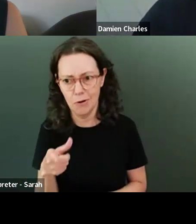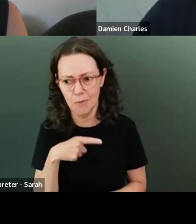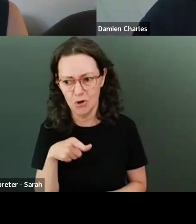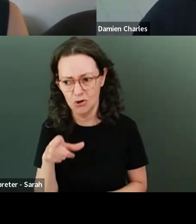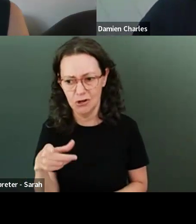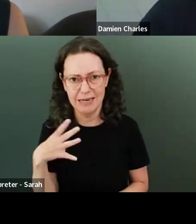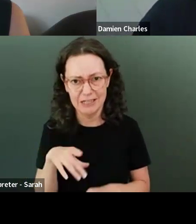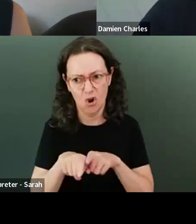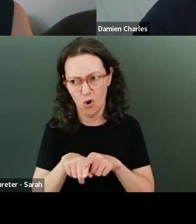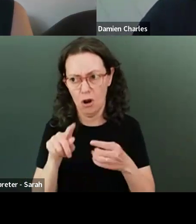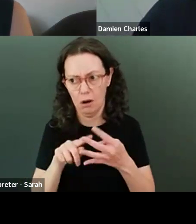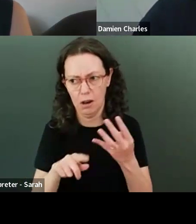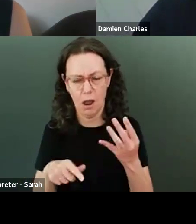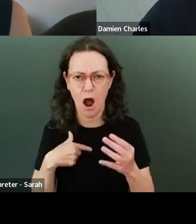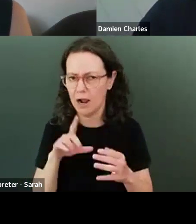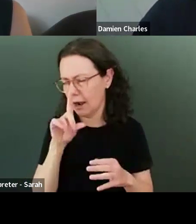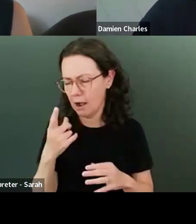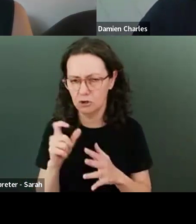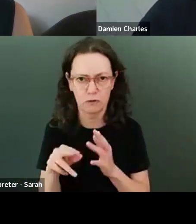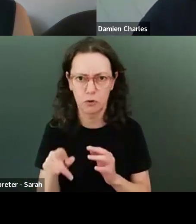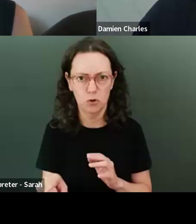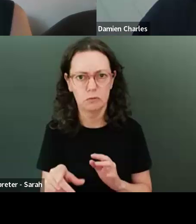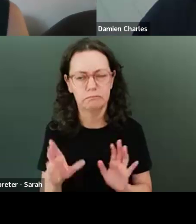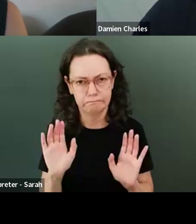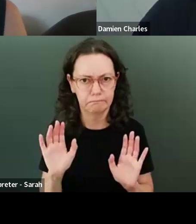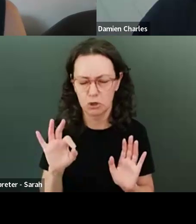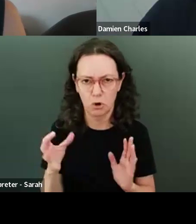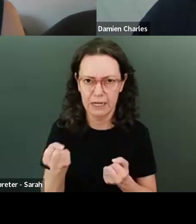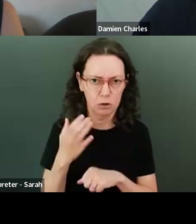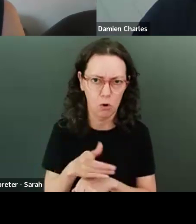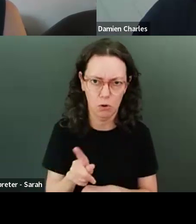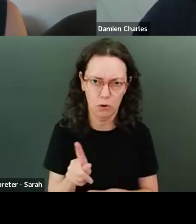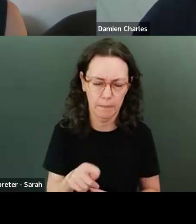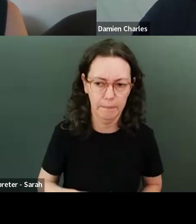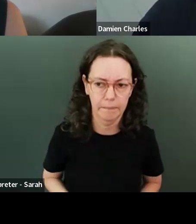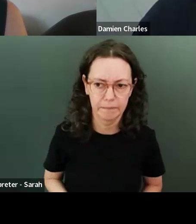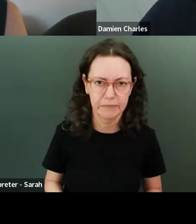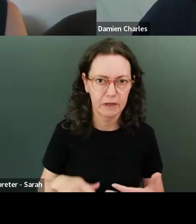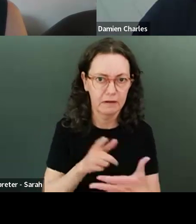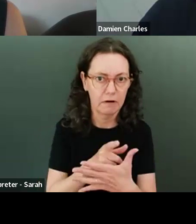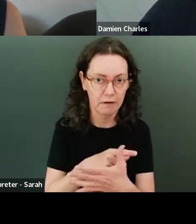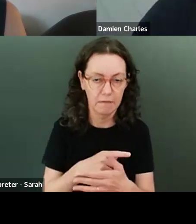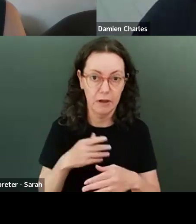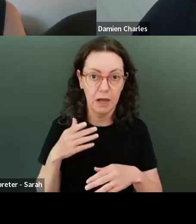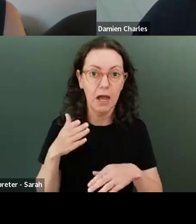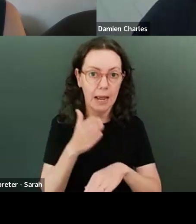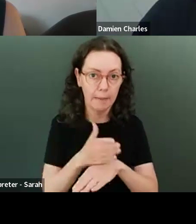is structured. Employment supports are critical so we're about to have a big change in our